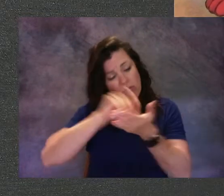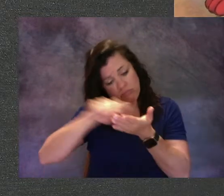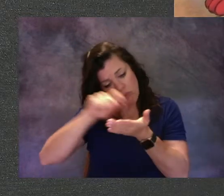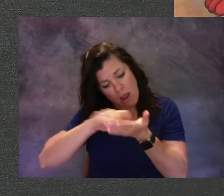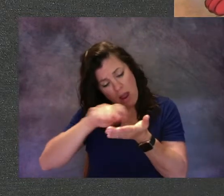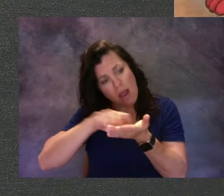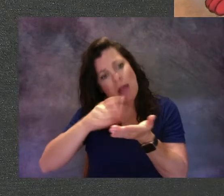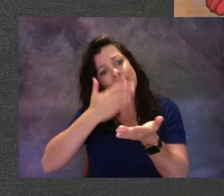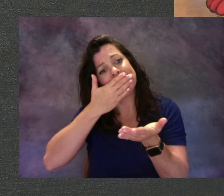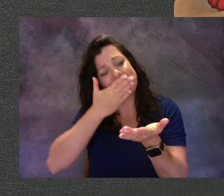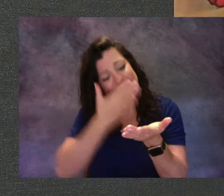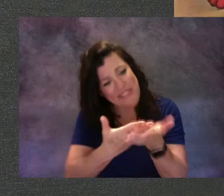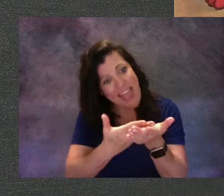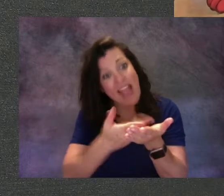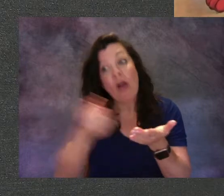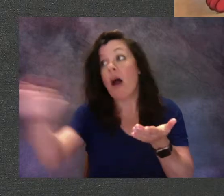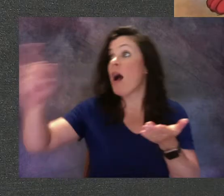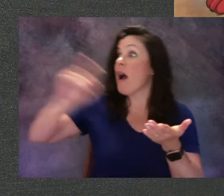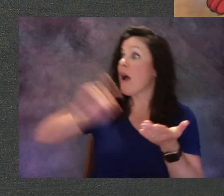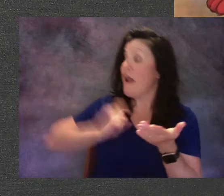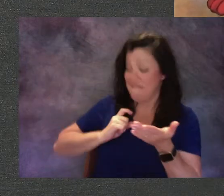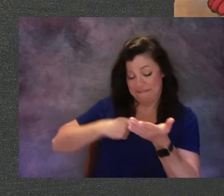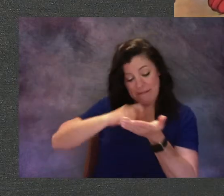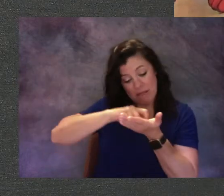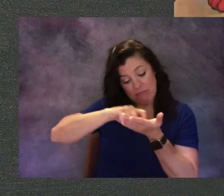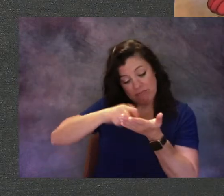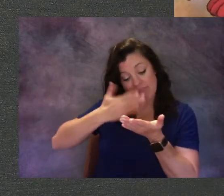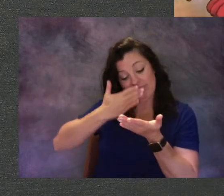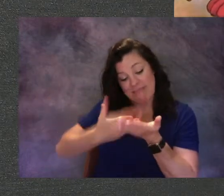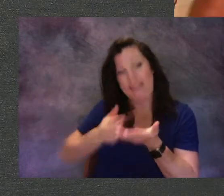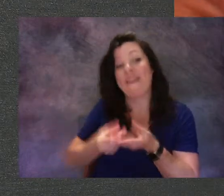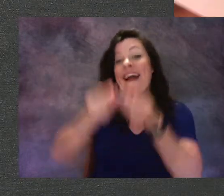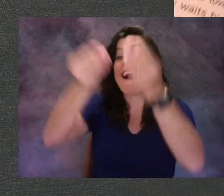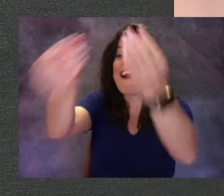When someone gives him a present. That's so nice.